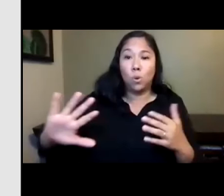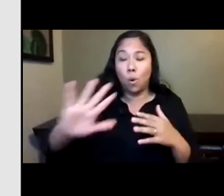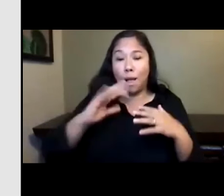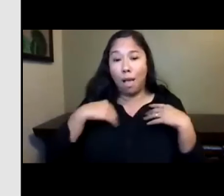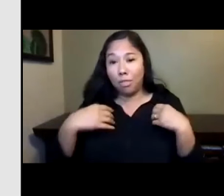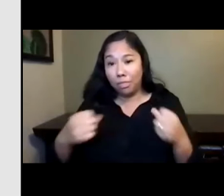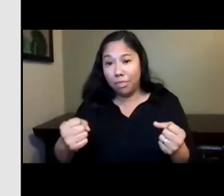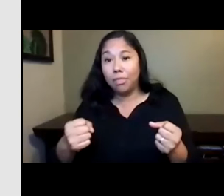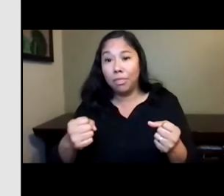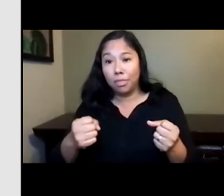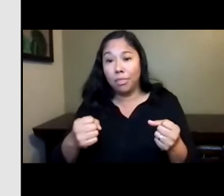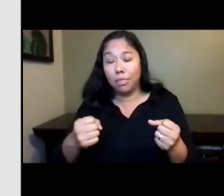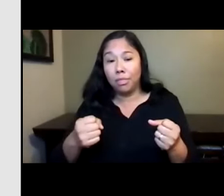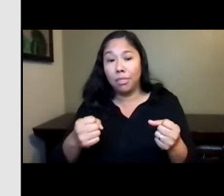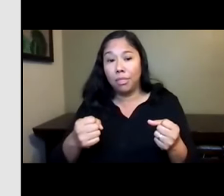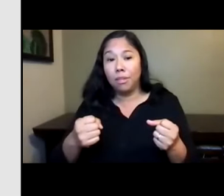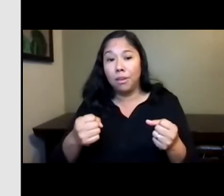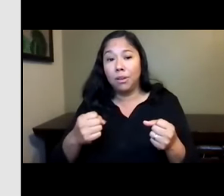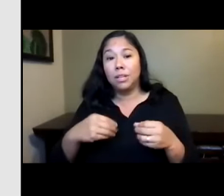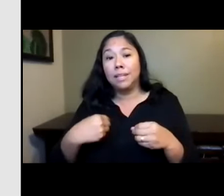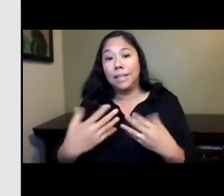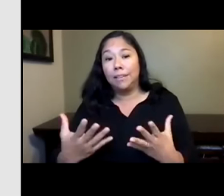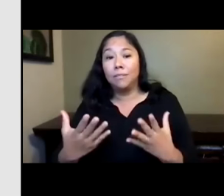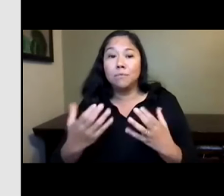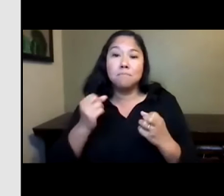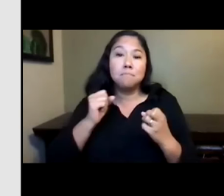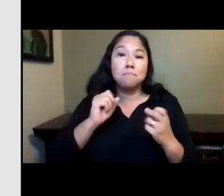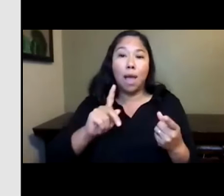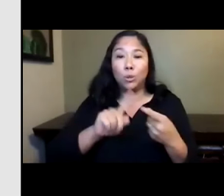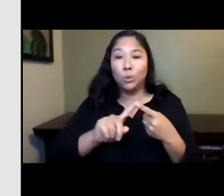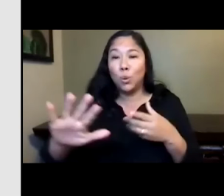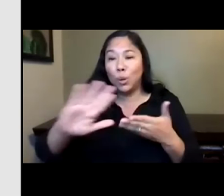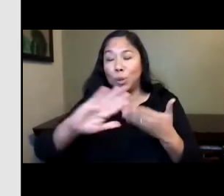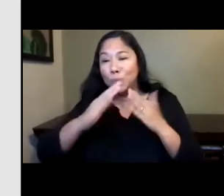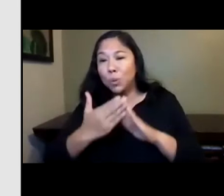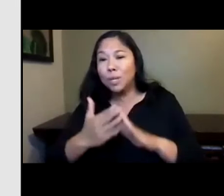Giving back to your community, connecting with loved ones, or trying something new